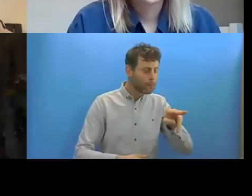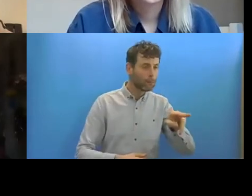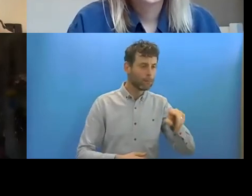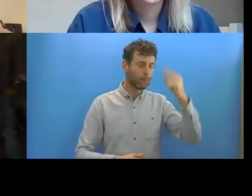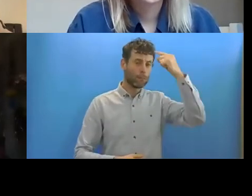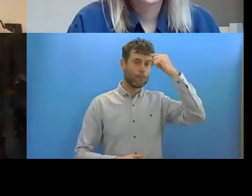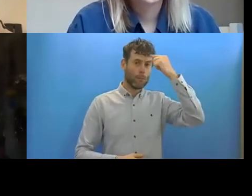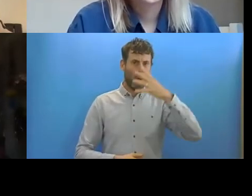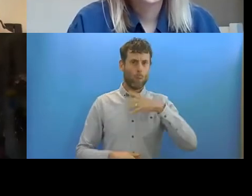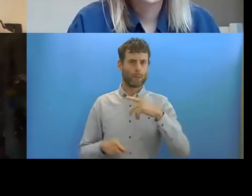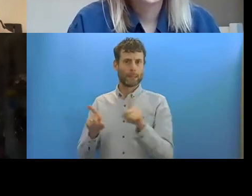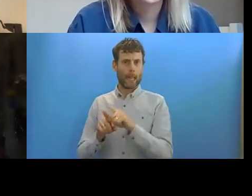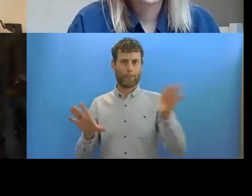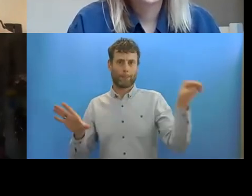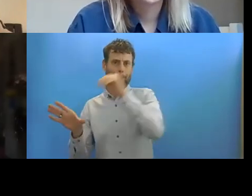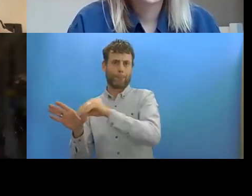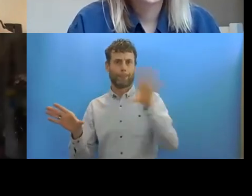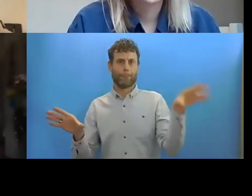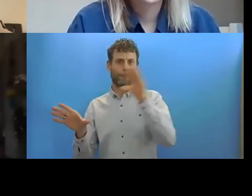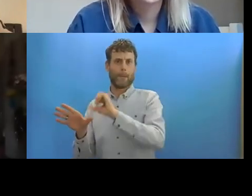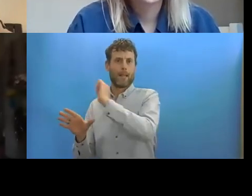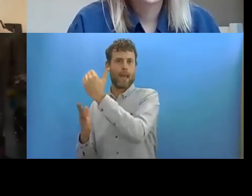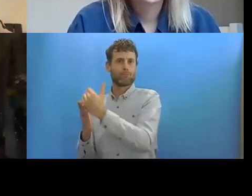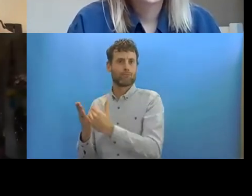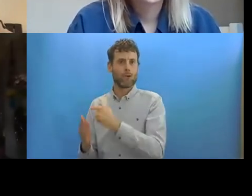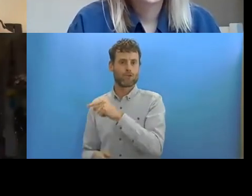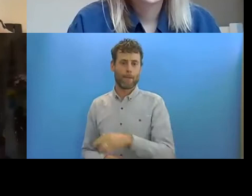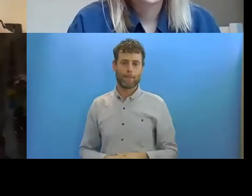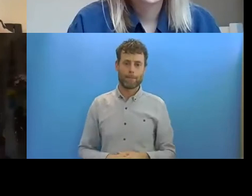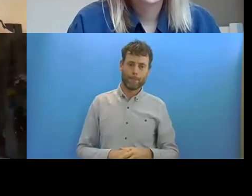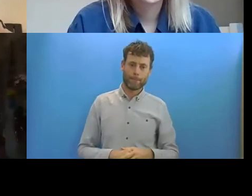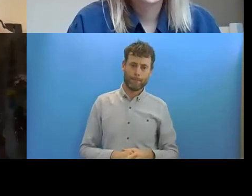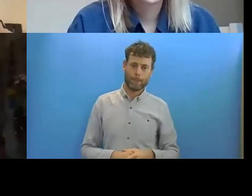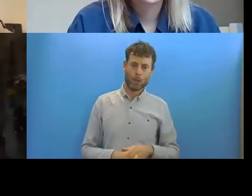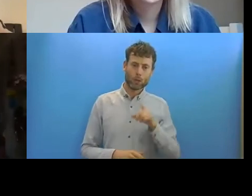Jo I wondered if you had anything else to add?